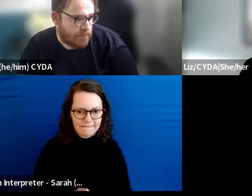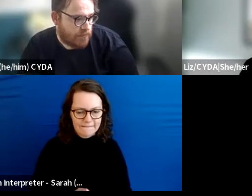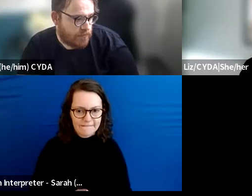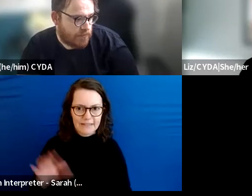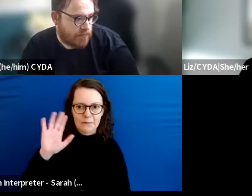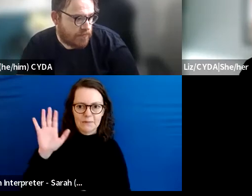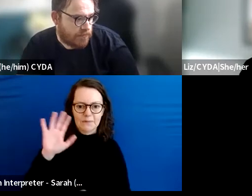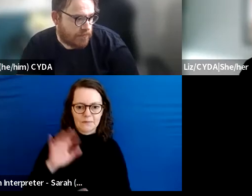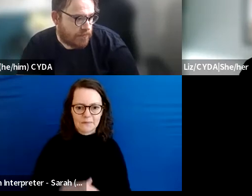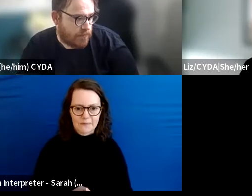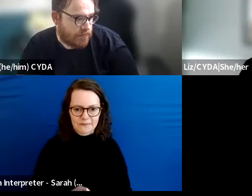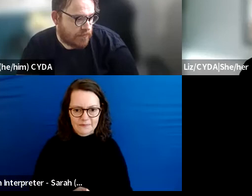Wow. Hello.